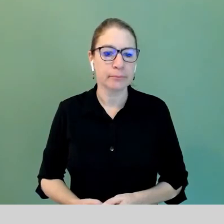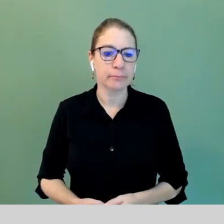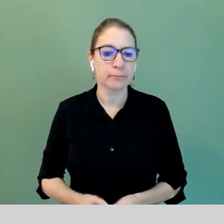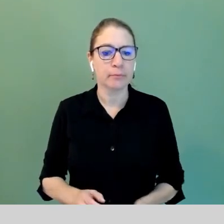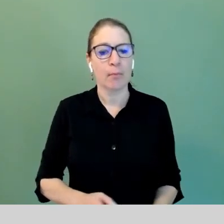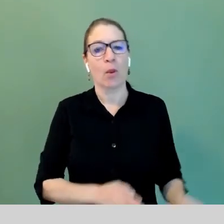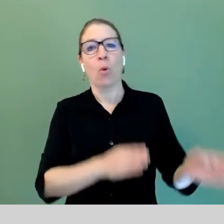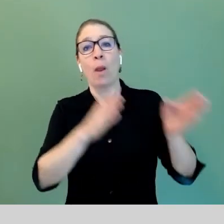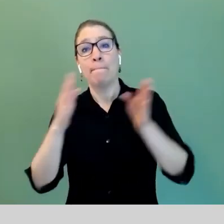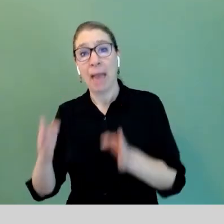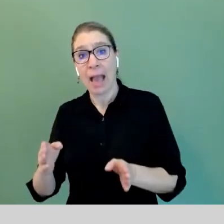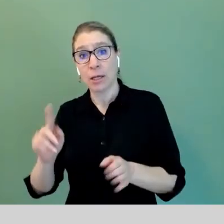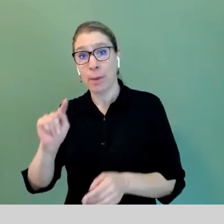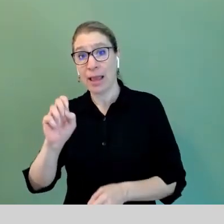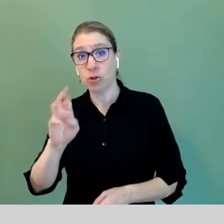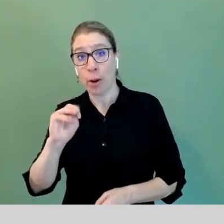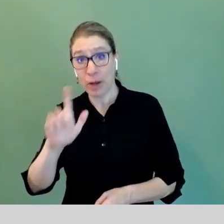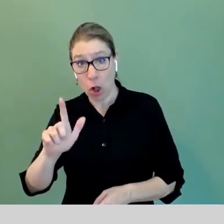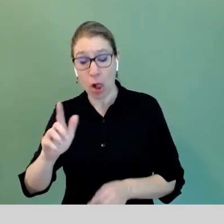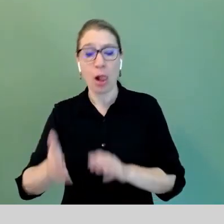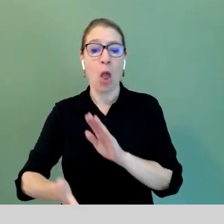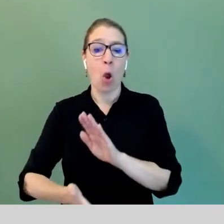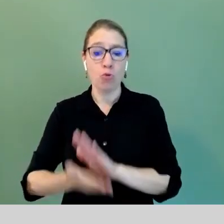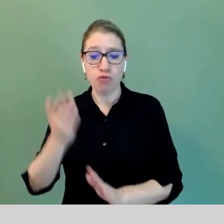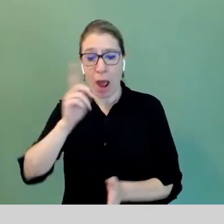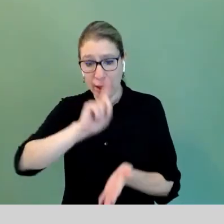I am going to run checkpoint run my...